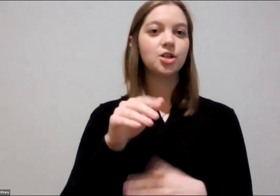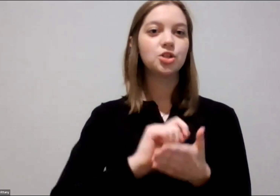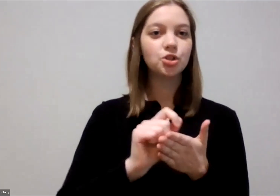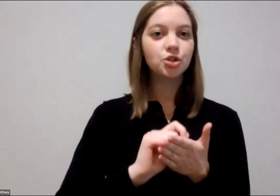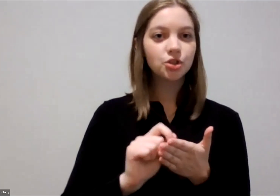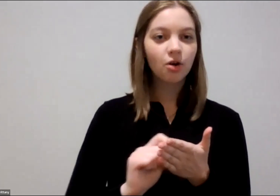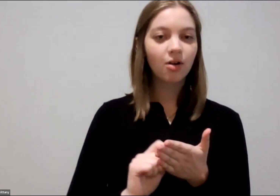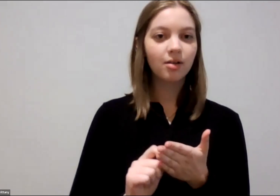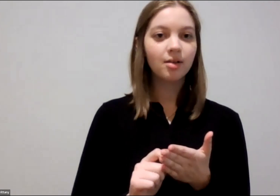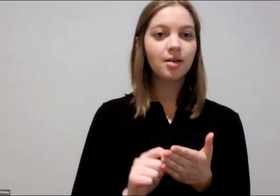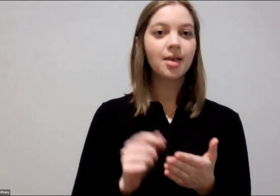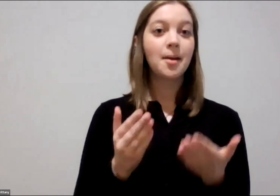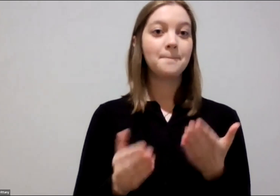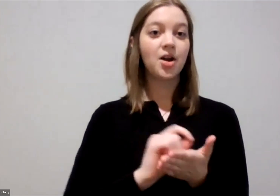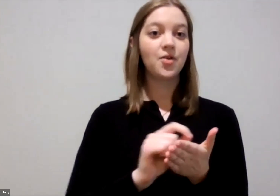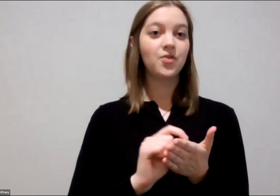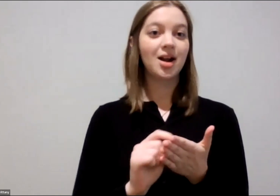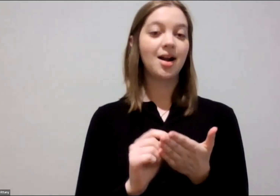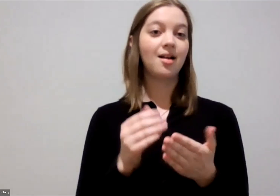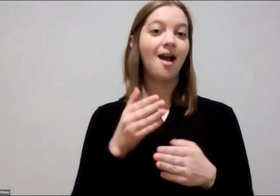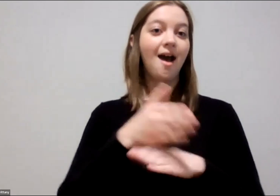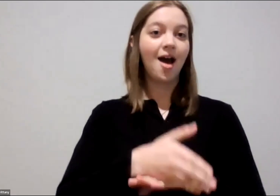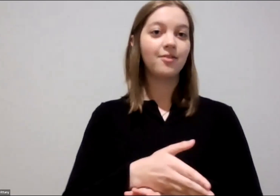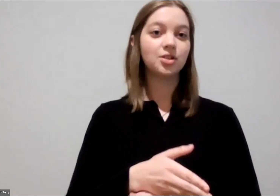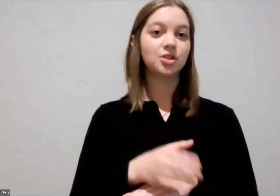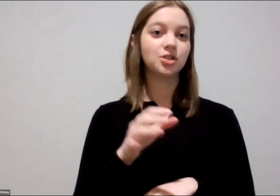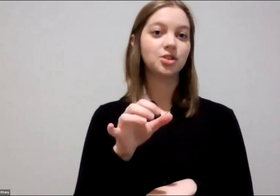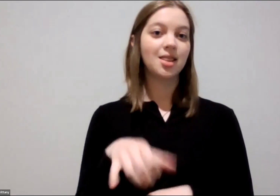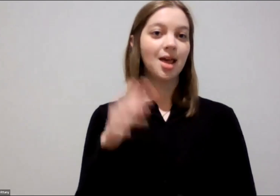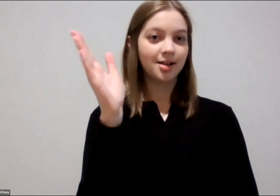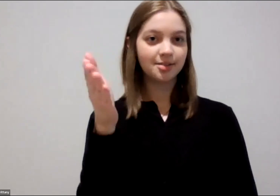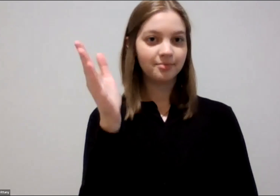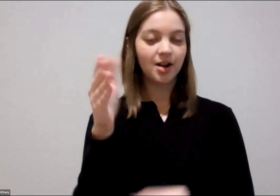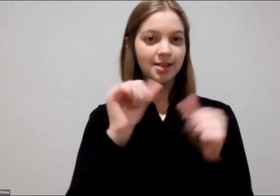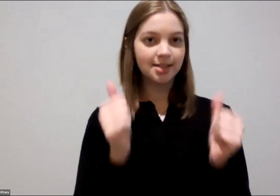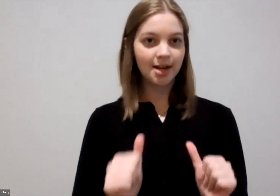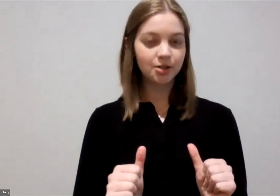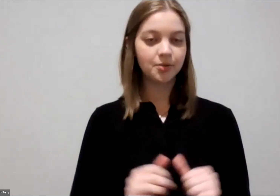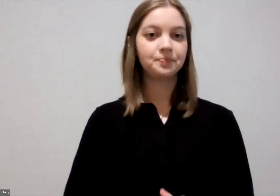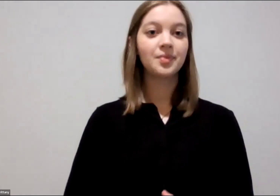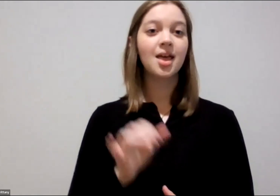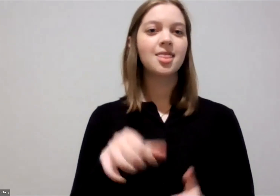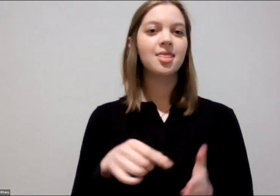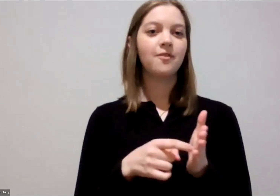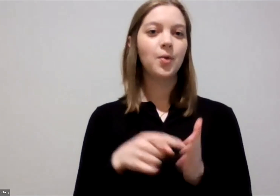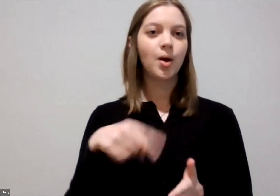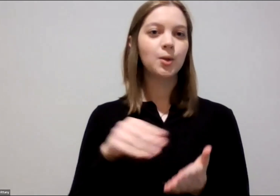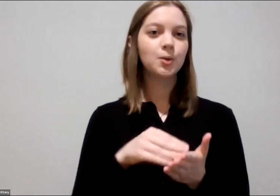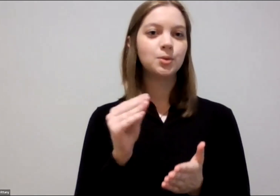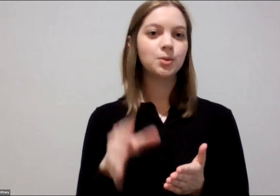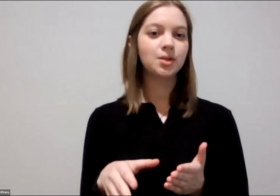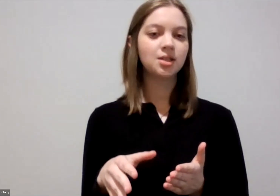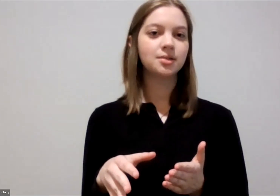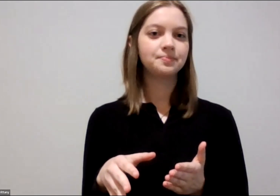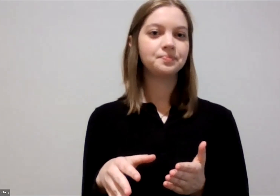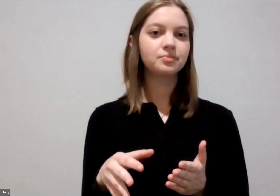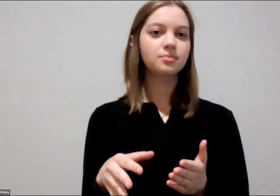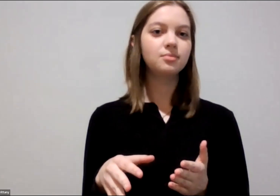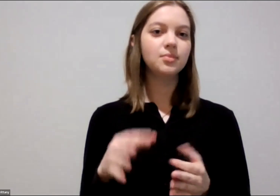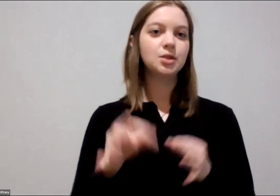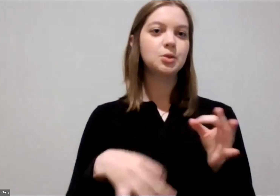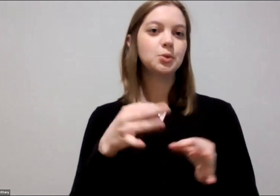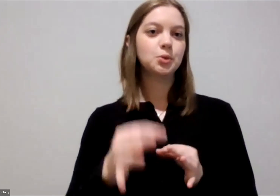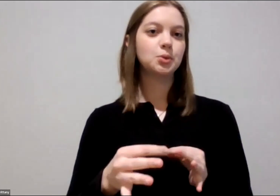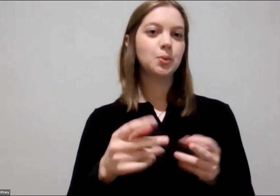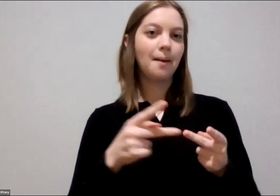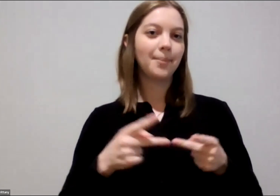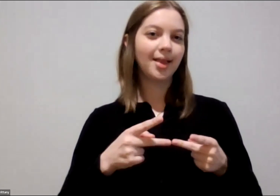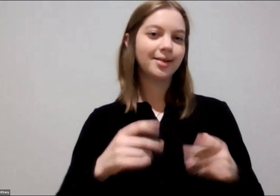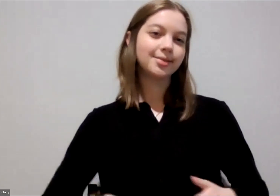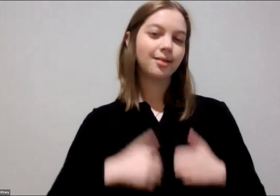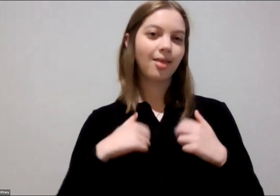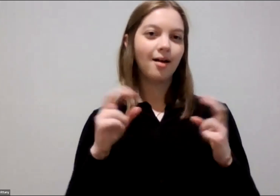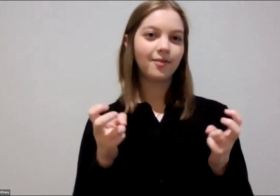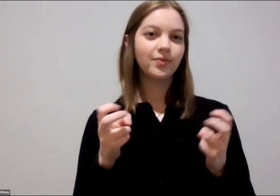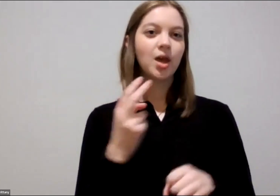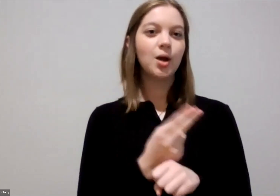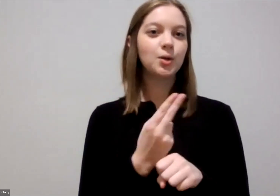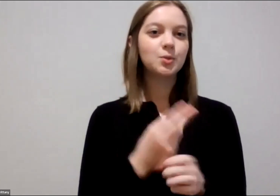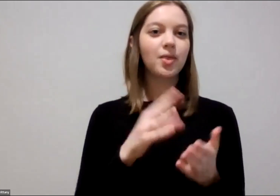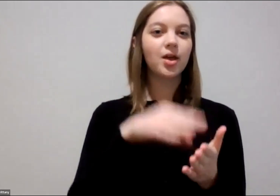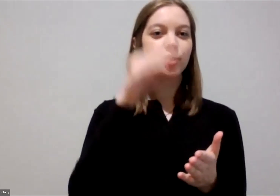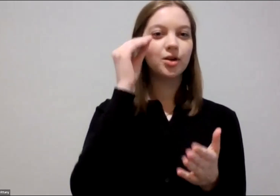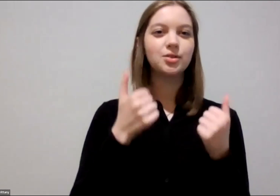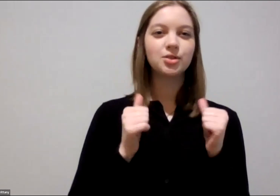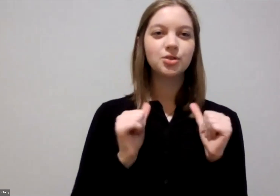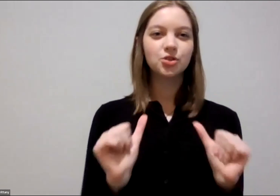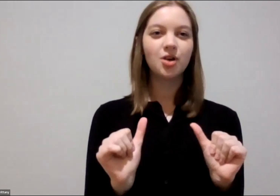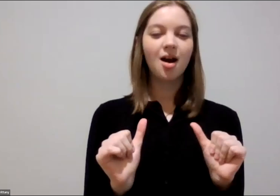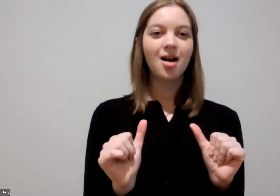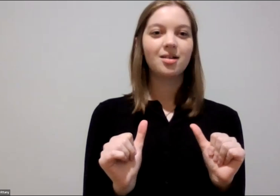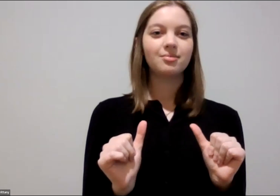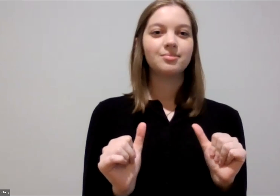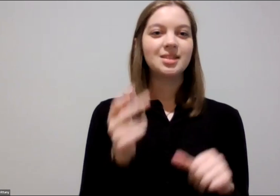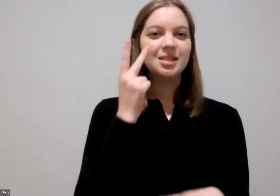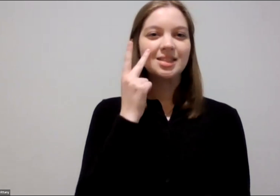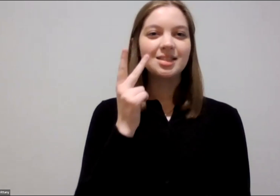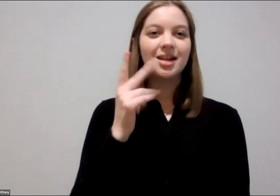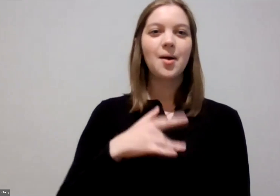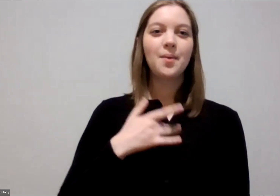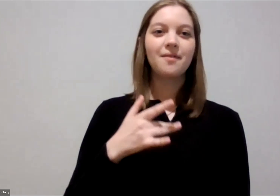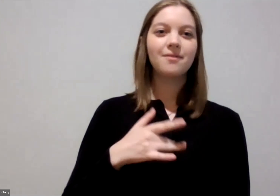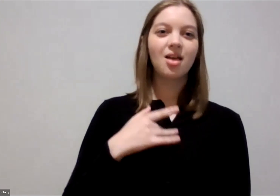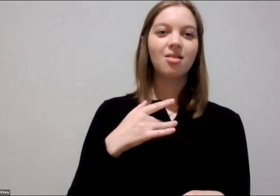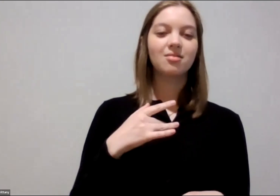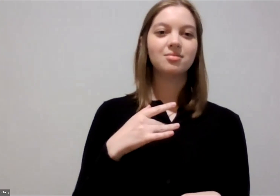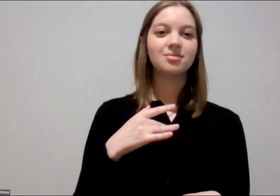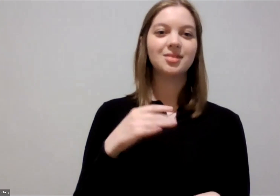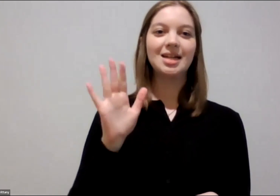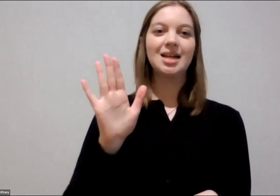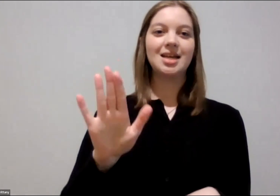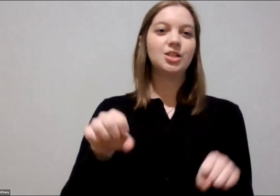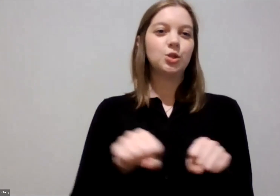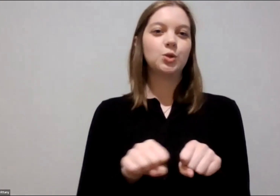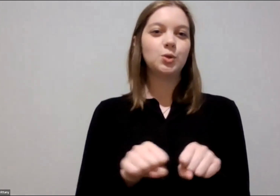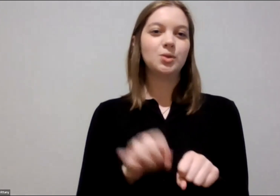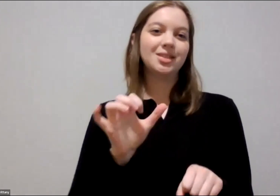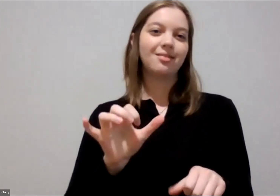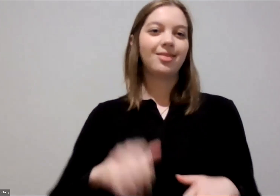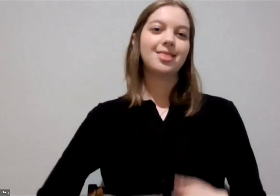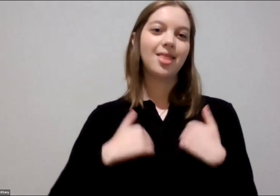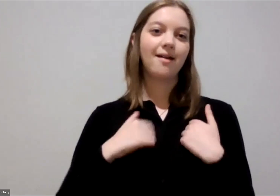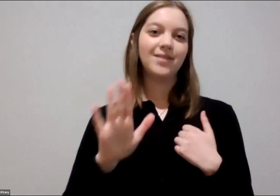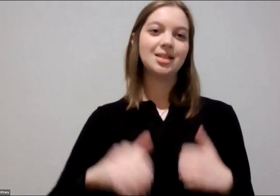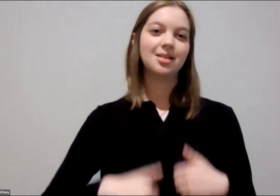might have written, following the dedication of back statute, so that required them to to put themselves in his place, and use what they had learned, just to try to see how it might feel to have stood in his shoes of particular concern in